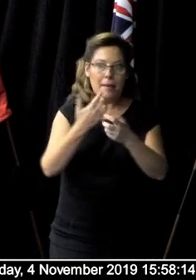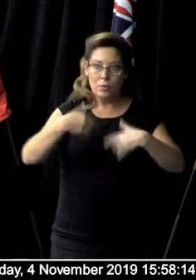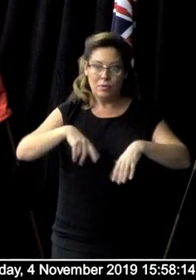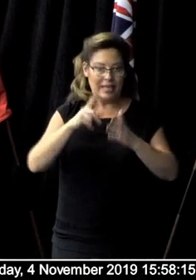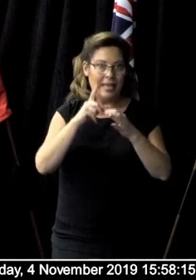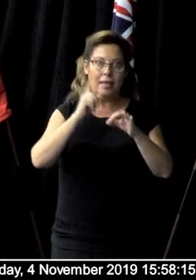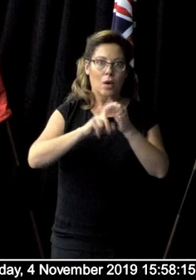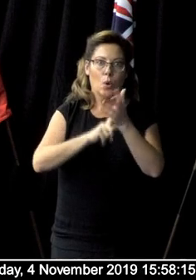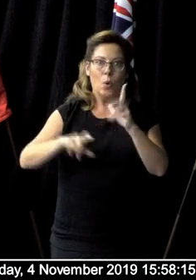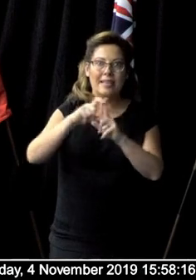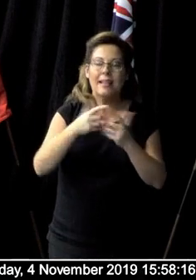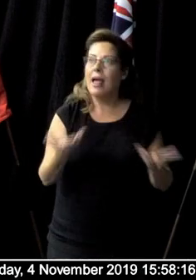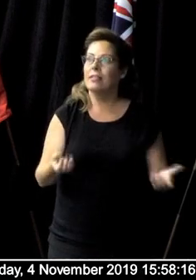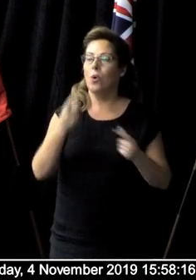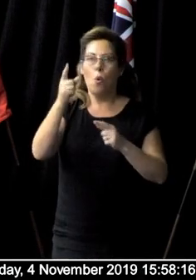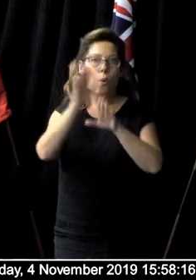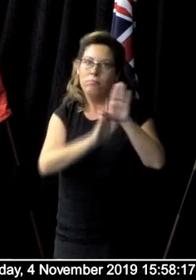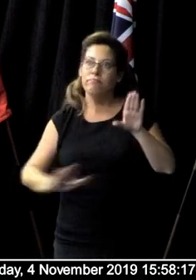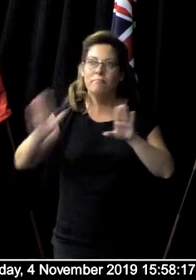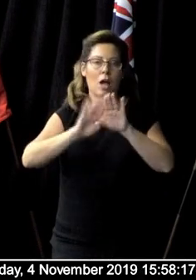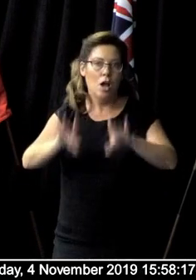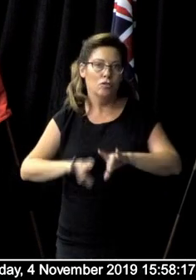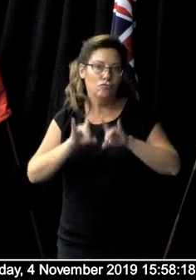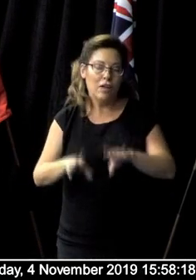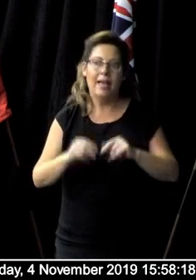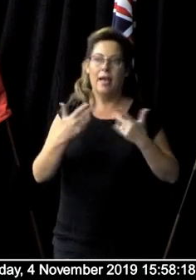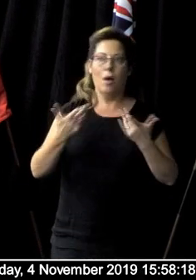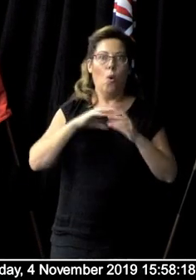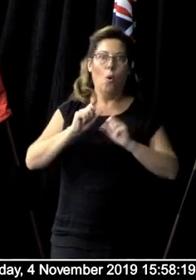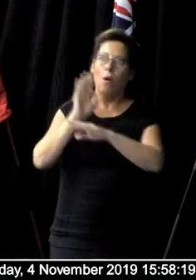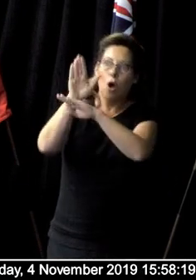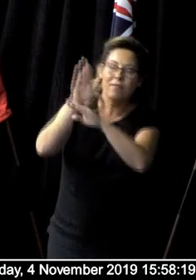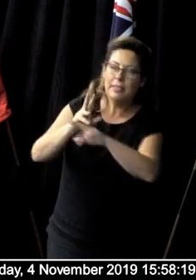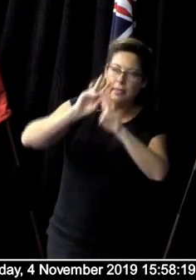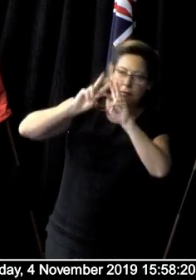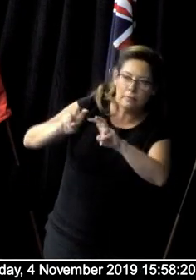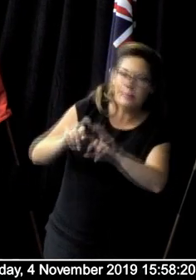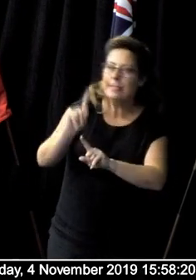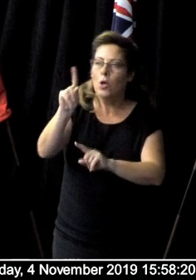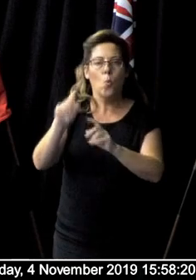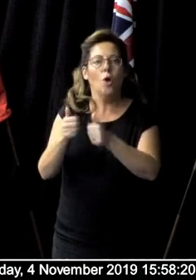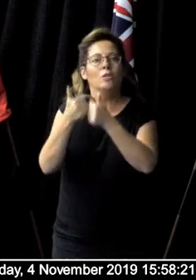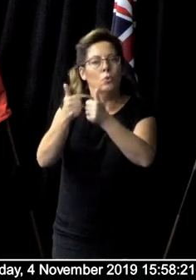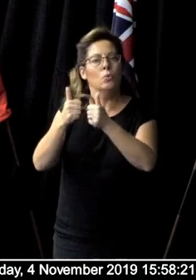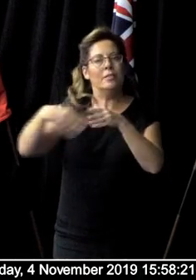the chance to study good inclusion overseas, I think that would be very valuable.